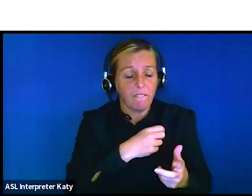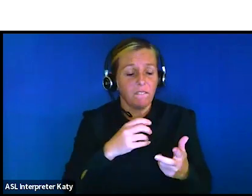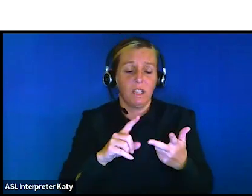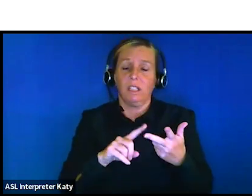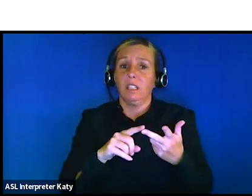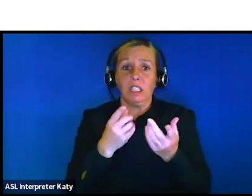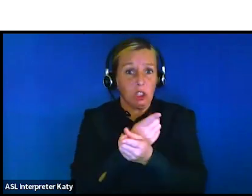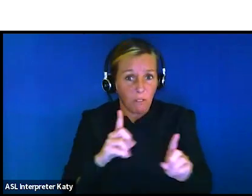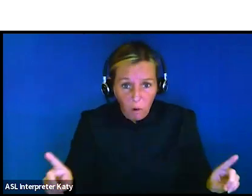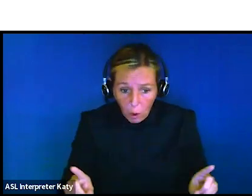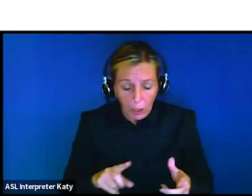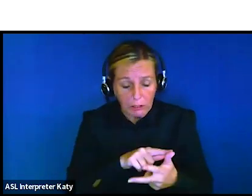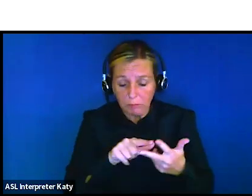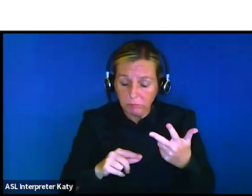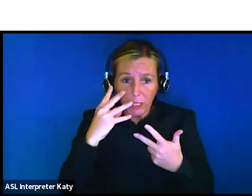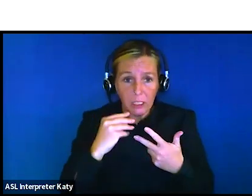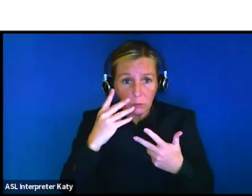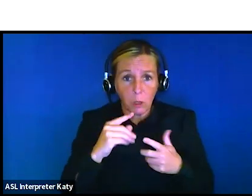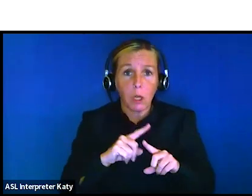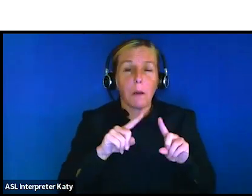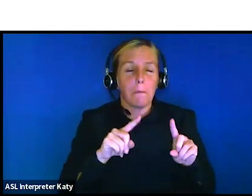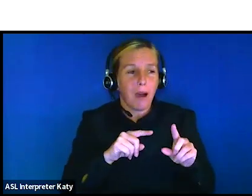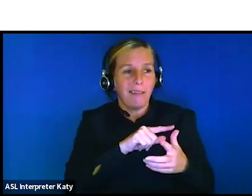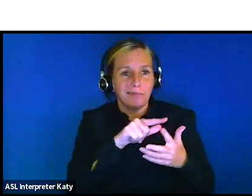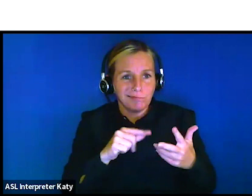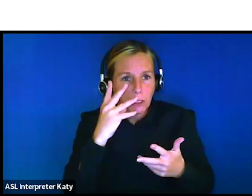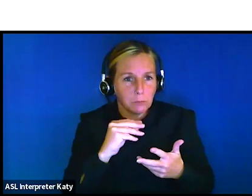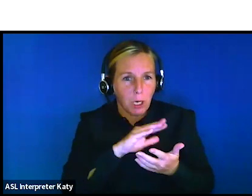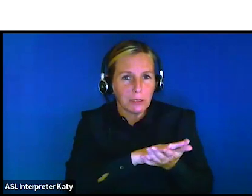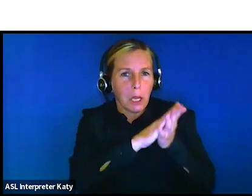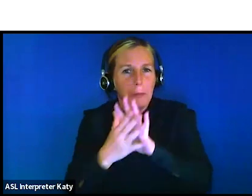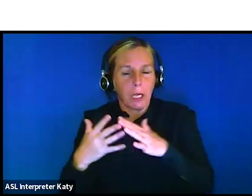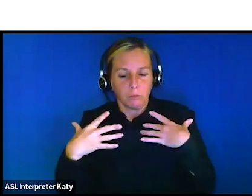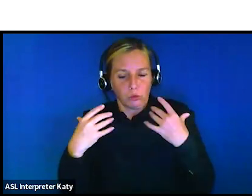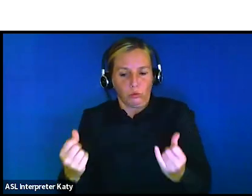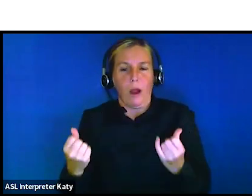and life experiences into strengths. I have learned